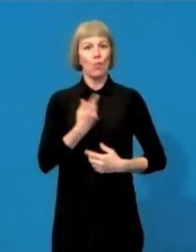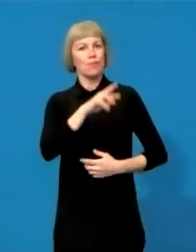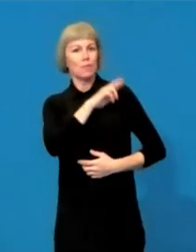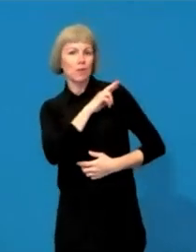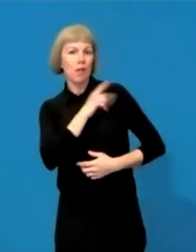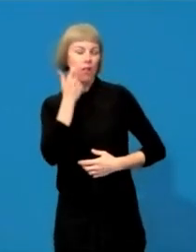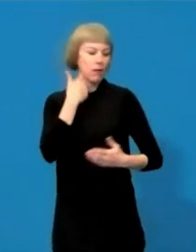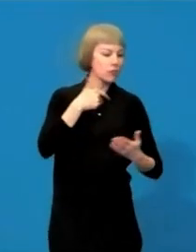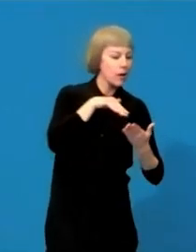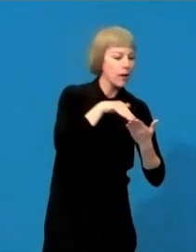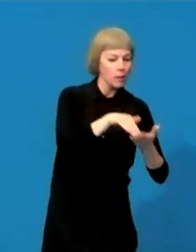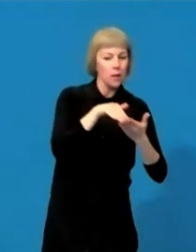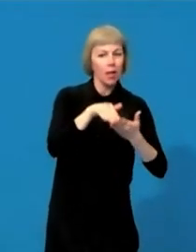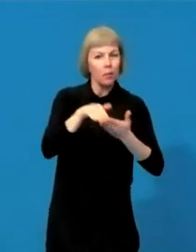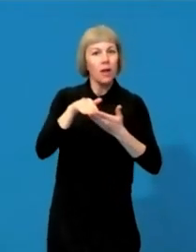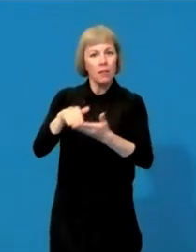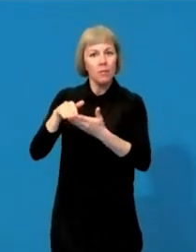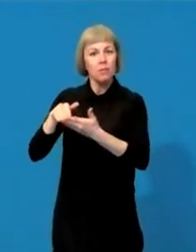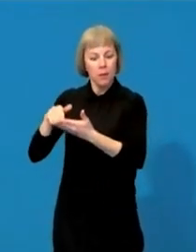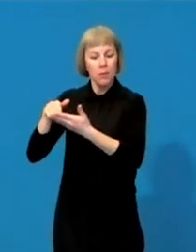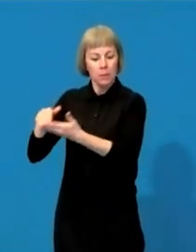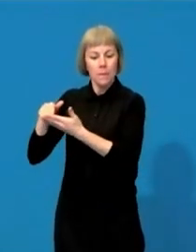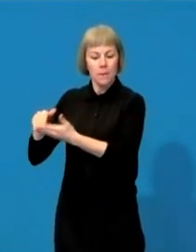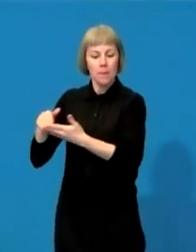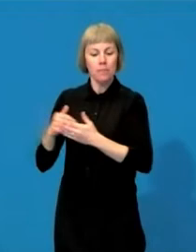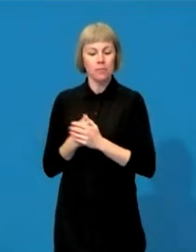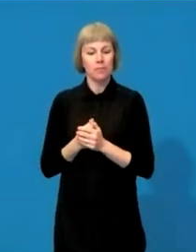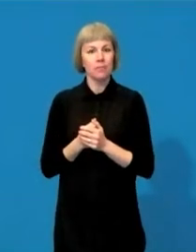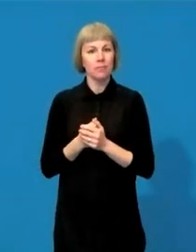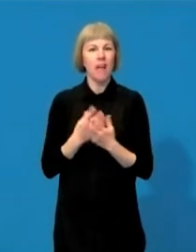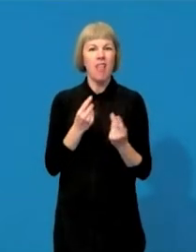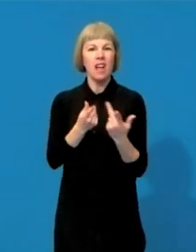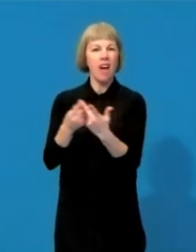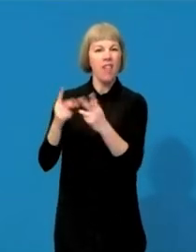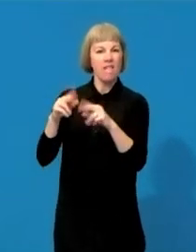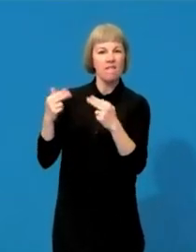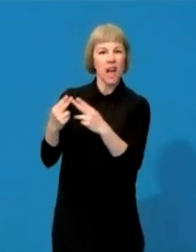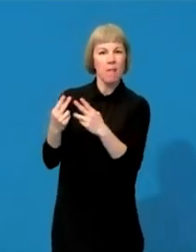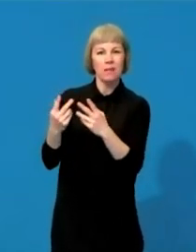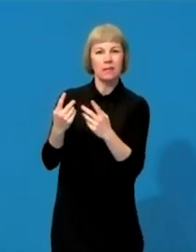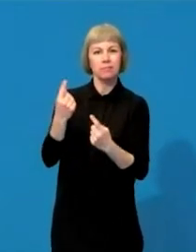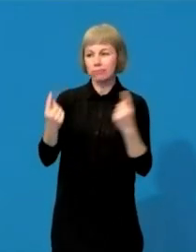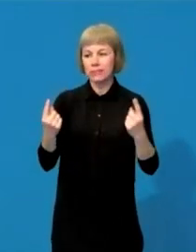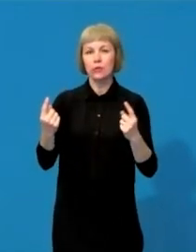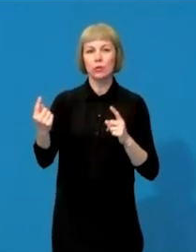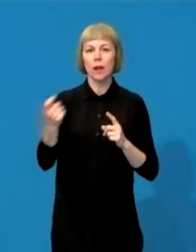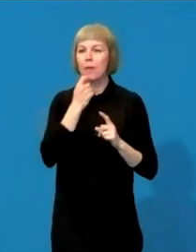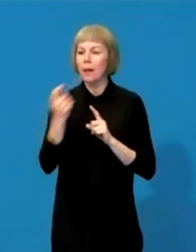So, all the other family then sort of navigate or gravitated towards me because I'm